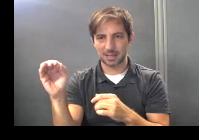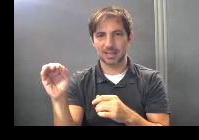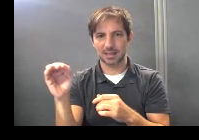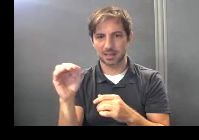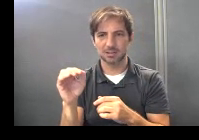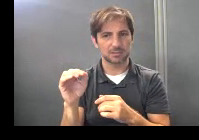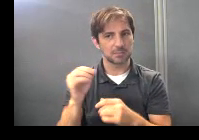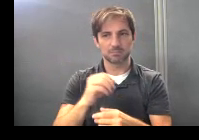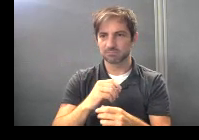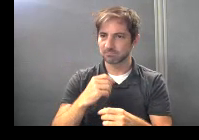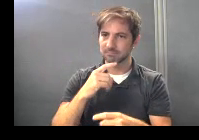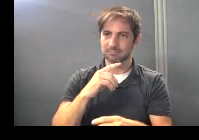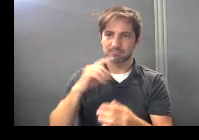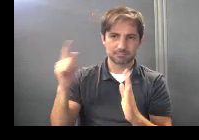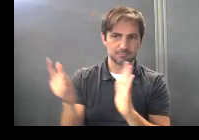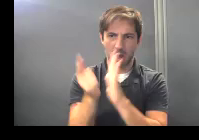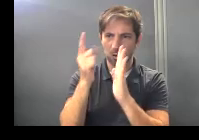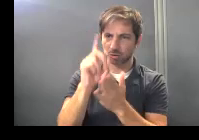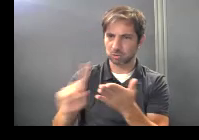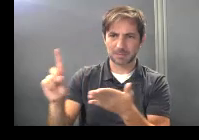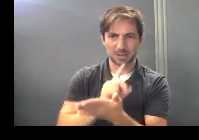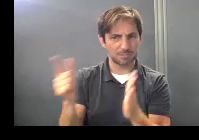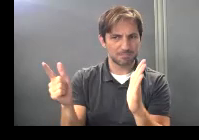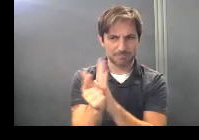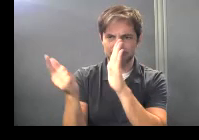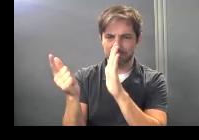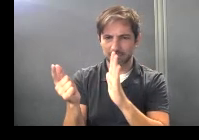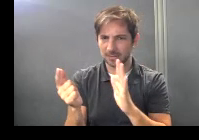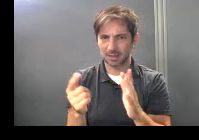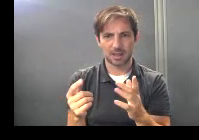OPPORTUNITY FOR PEOPLE WITH DISABILITIES AND AMENDED IN 2008.